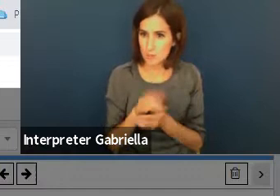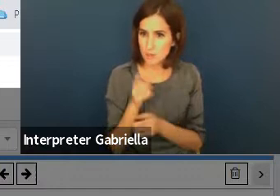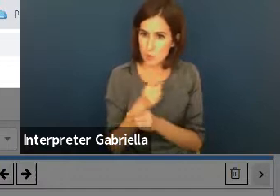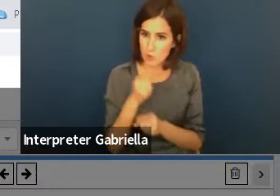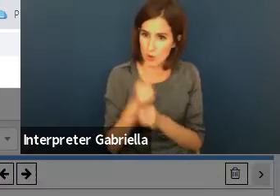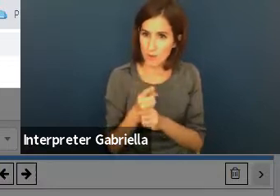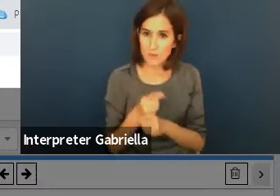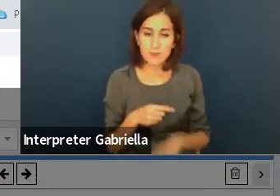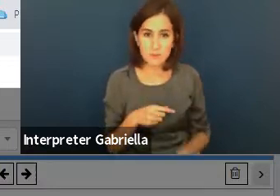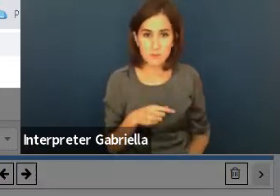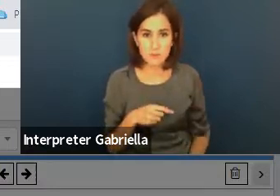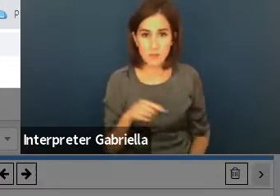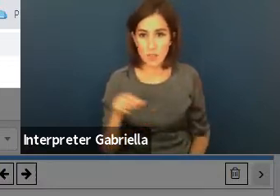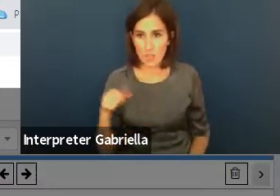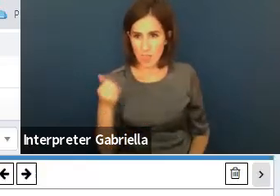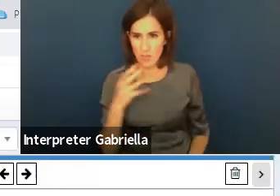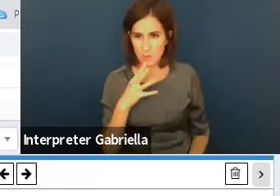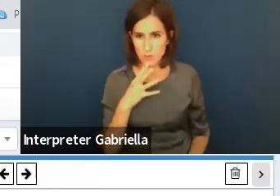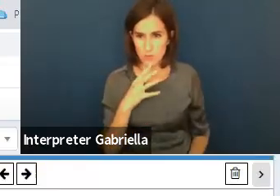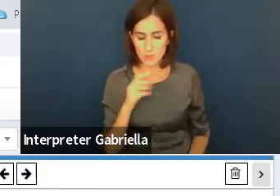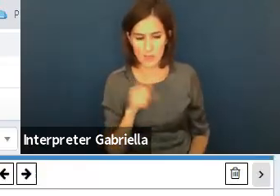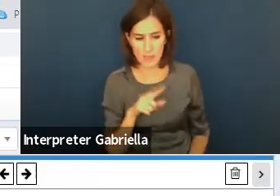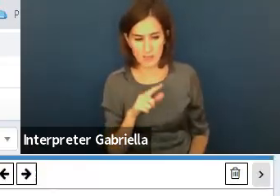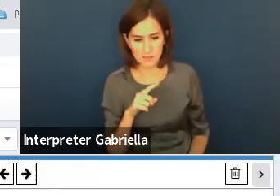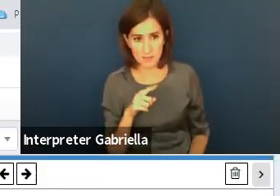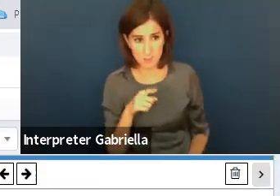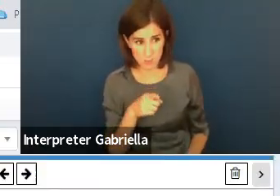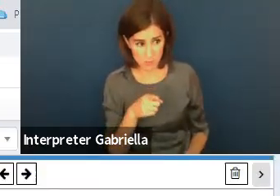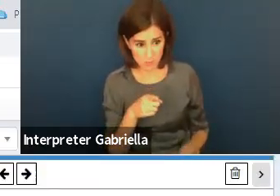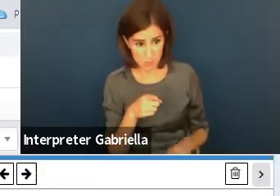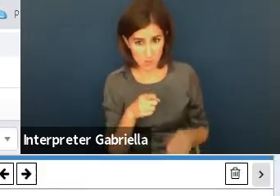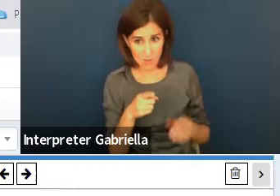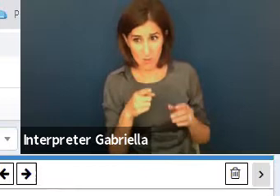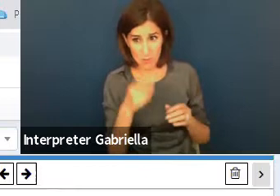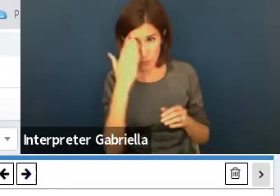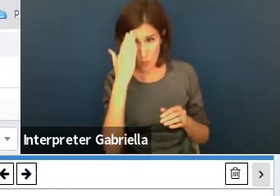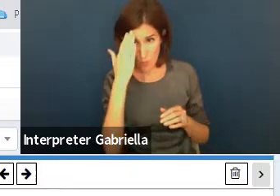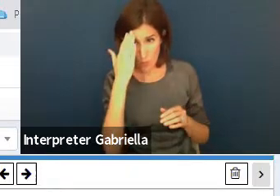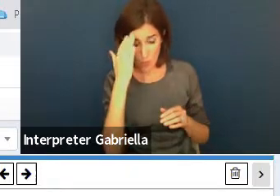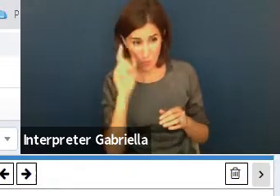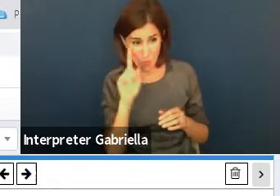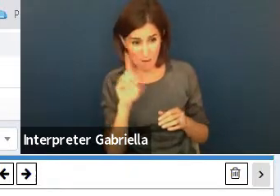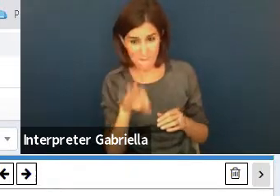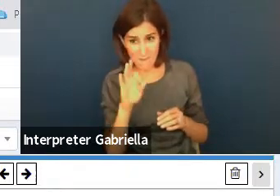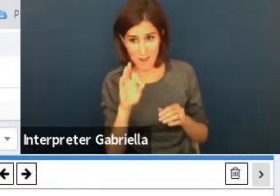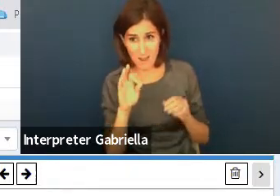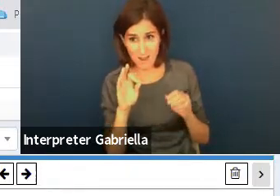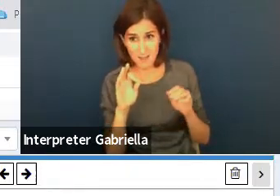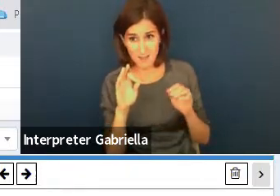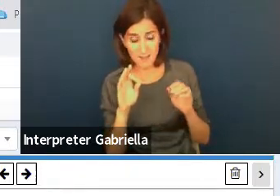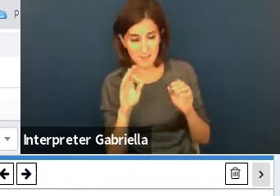laurel doud: Okay, Linda. Linda, do you know if there's a tutorial for noodle tools. I mean, it has so many bells and whistles is just insane.